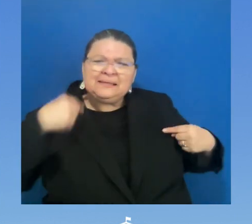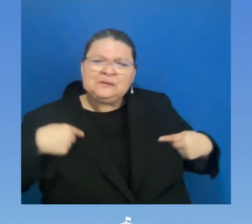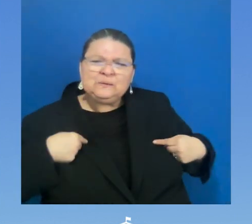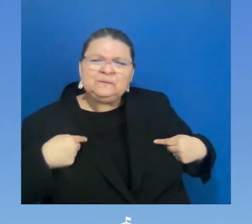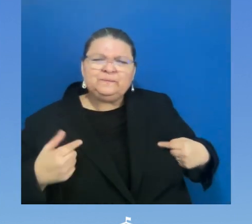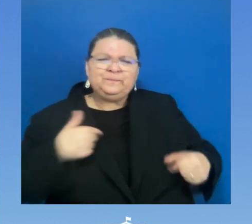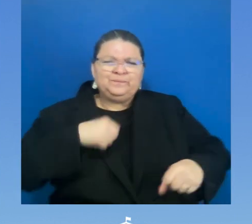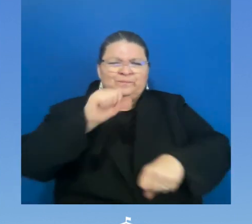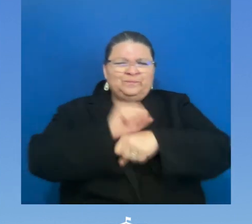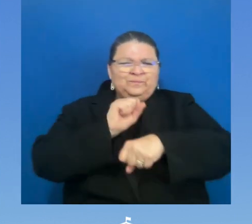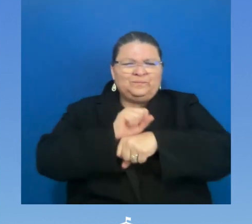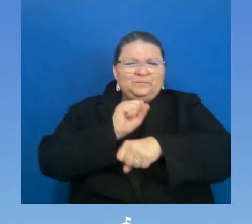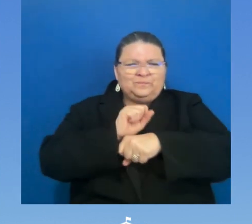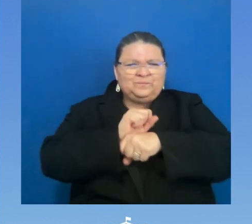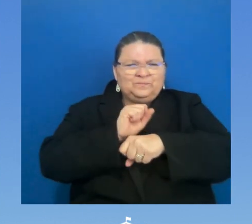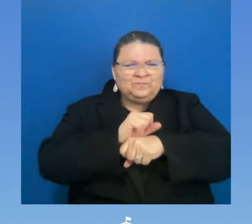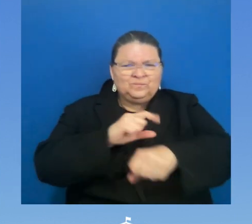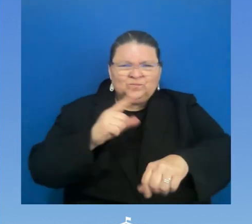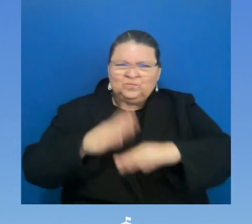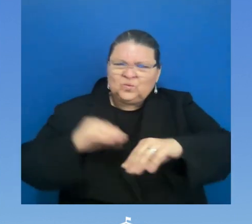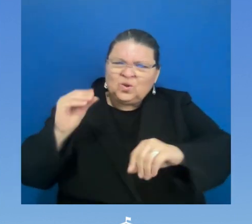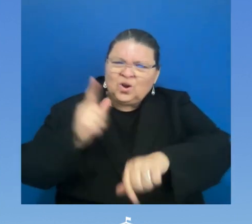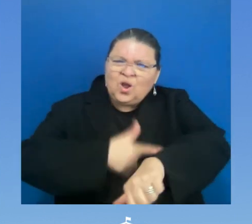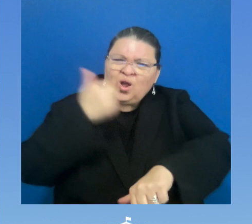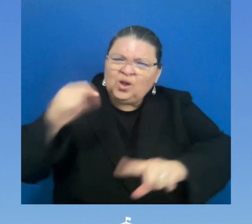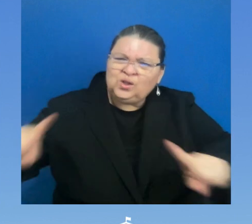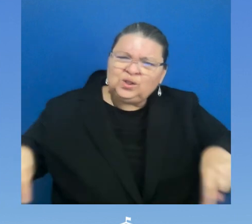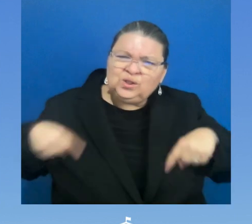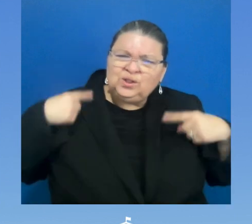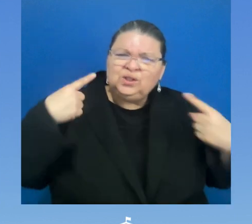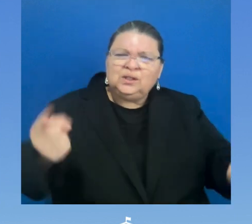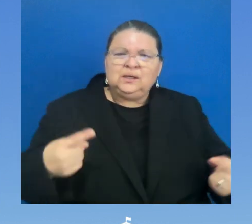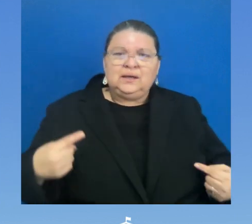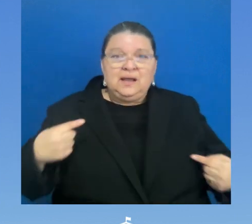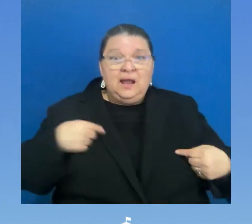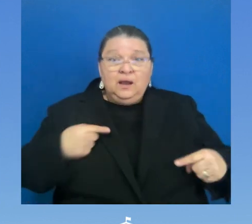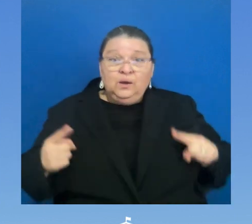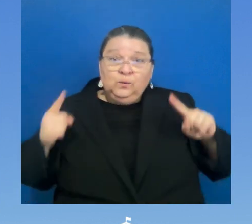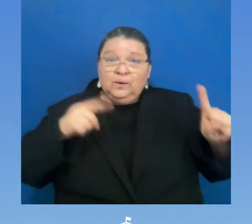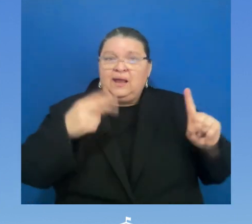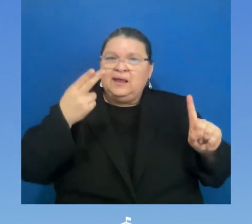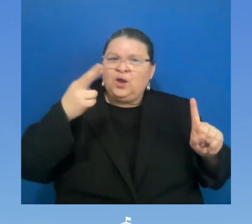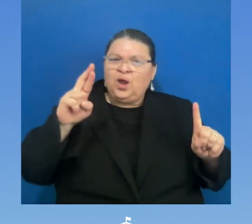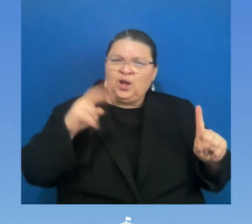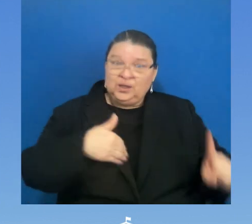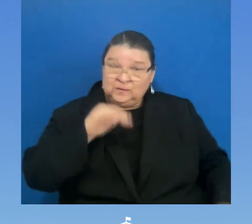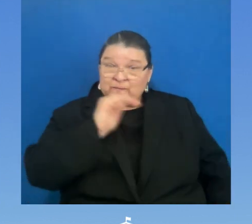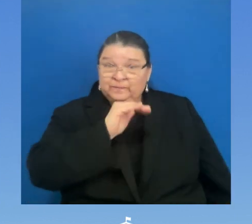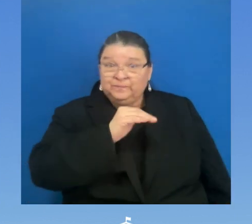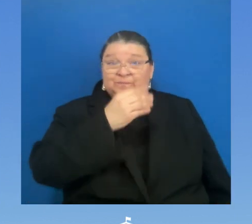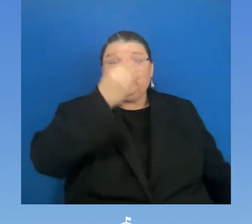So I went to human resources and was informed that my salary was based exclusively on prior pay.